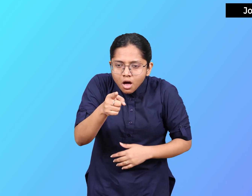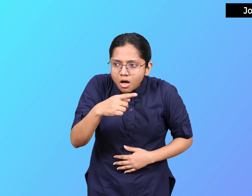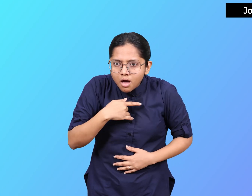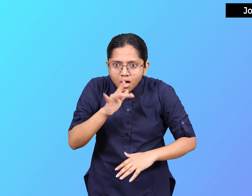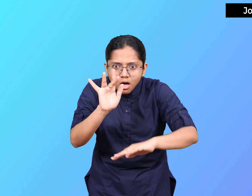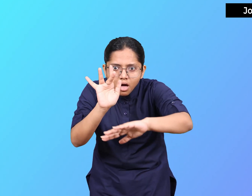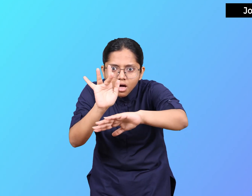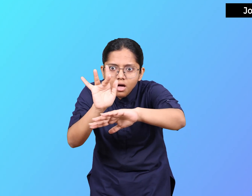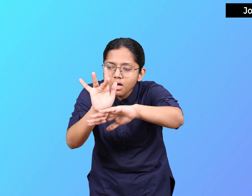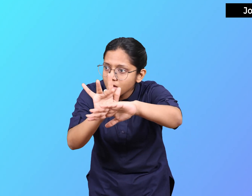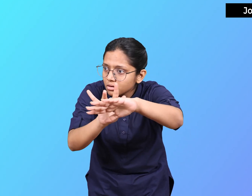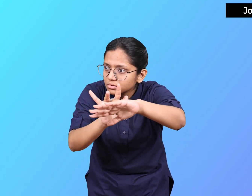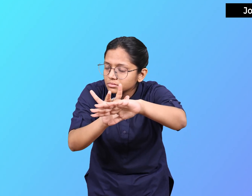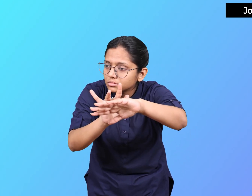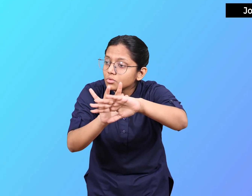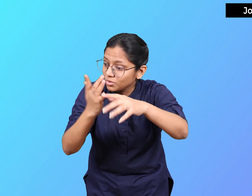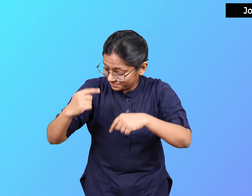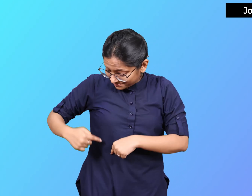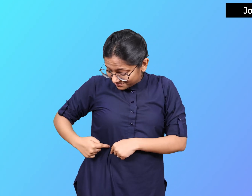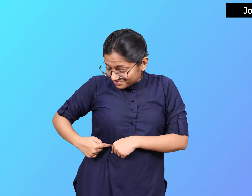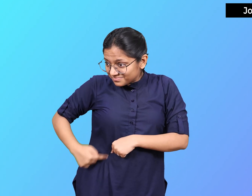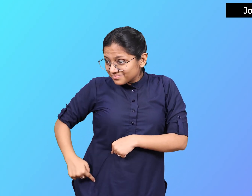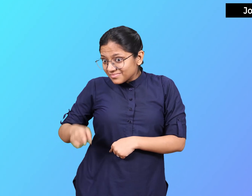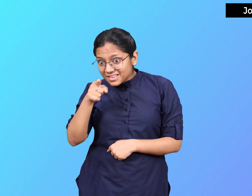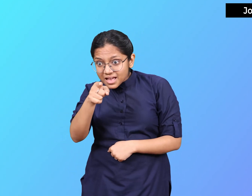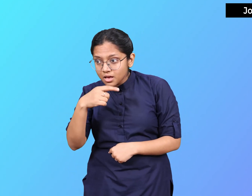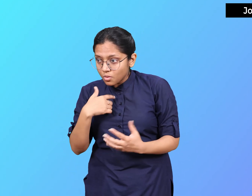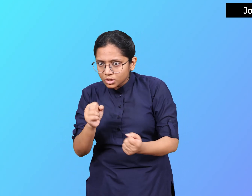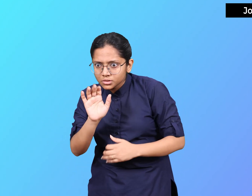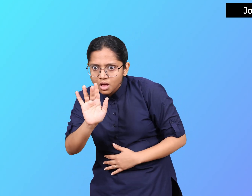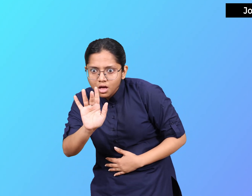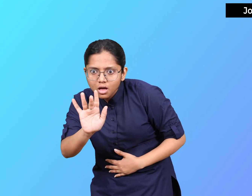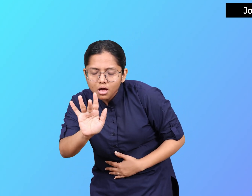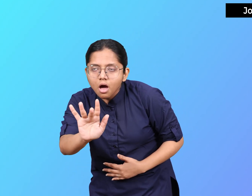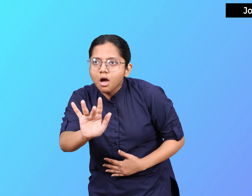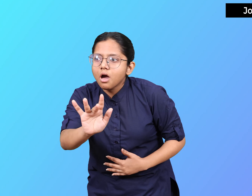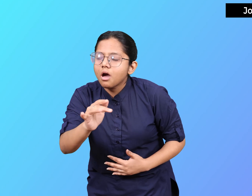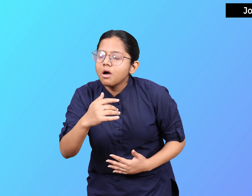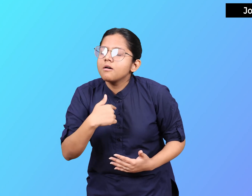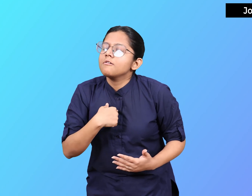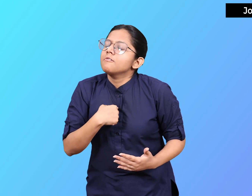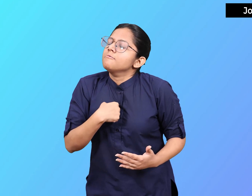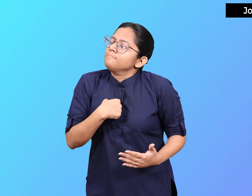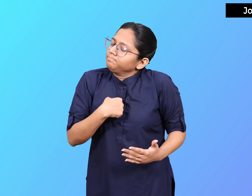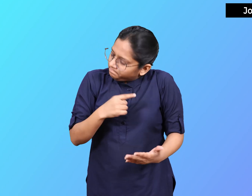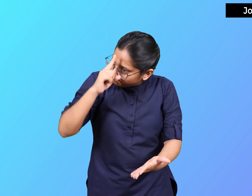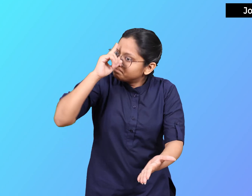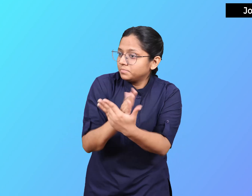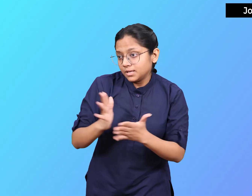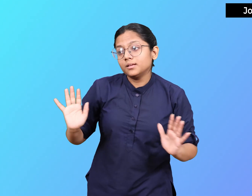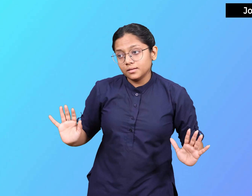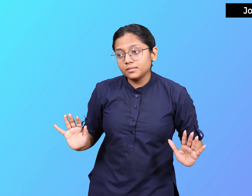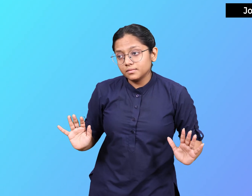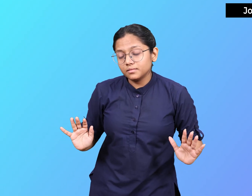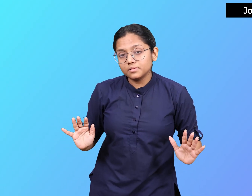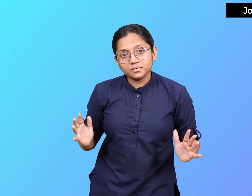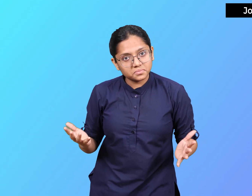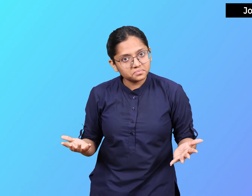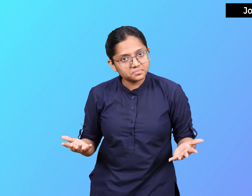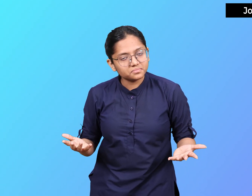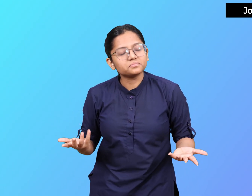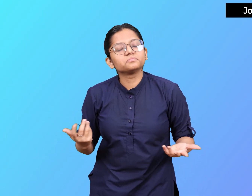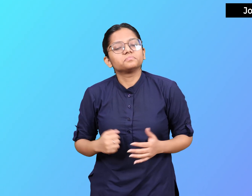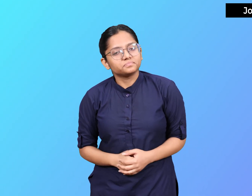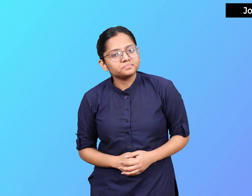put my finger where the nails were and put my hand into his side. Only then will I believe it.”